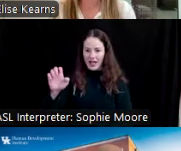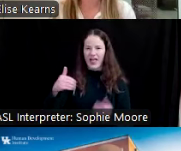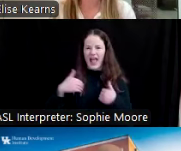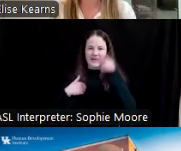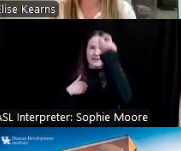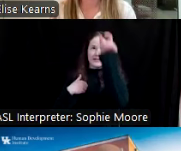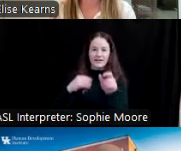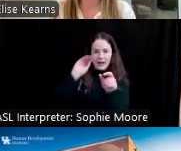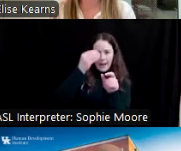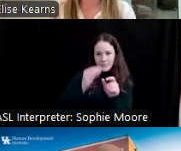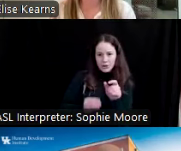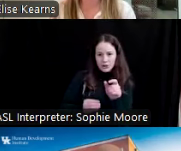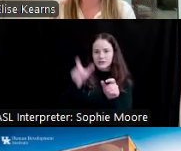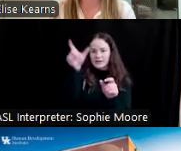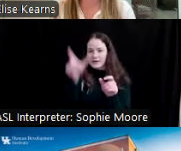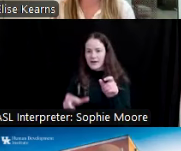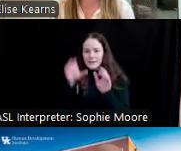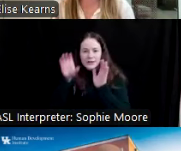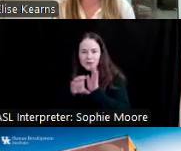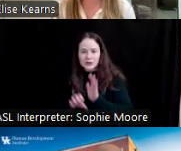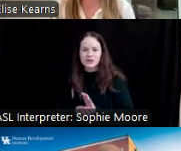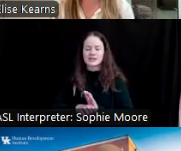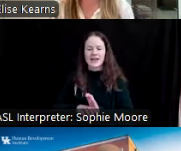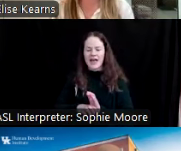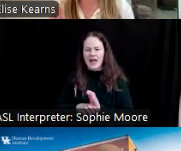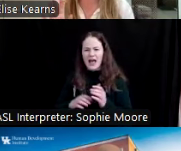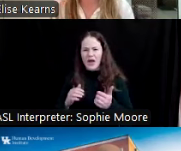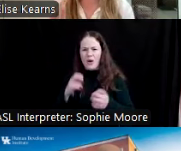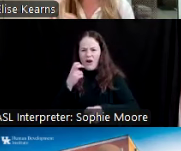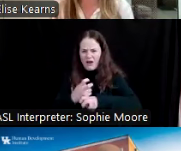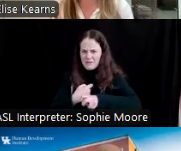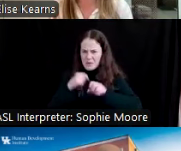for you to determine how hard you're working. And that is an excellent way, even better than heart rate, especially